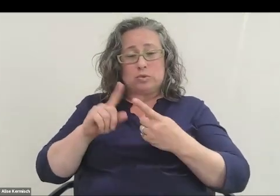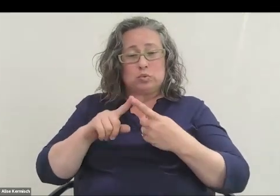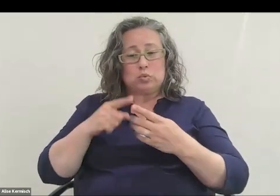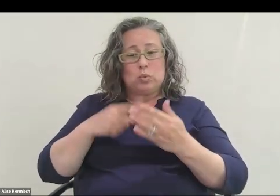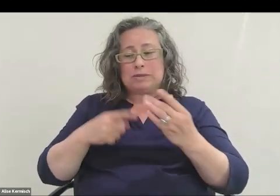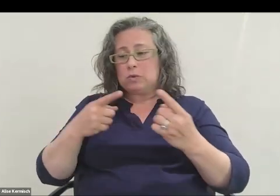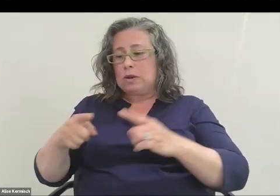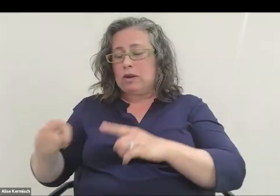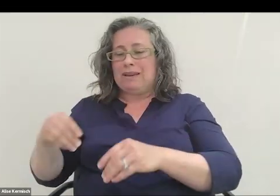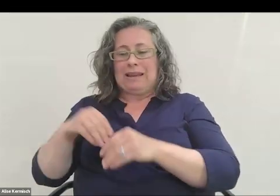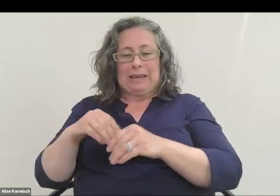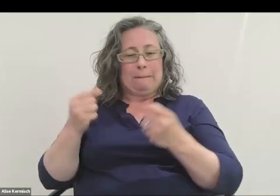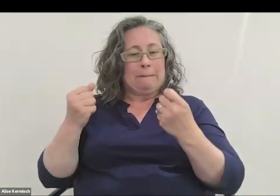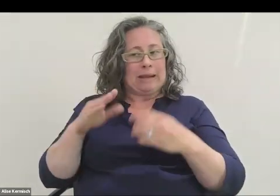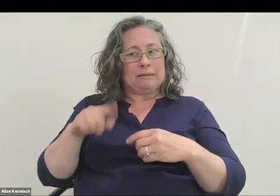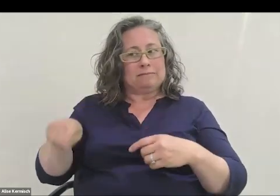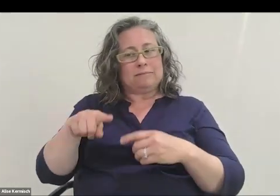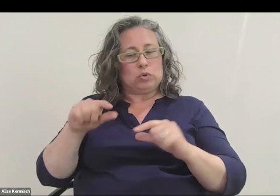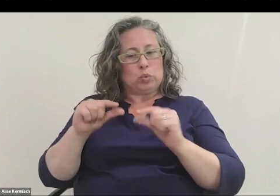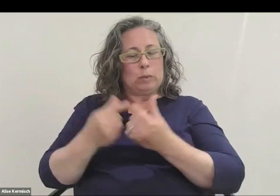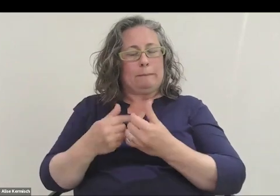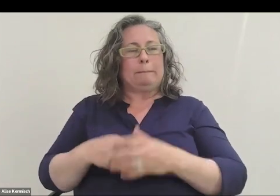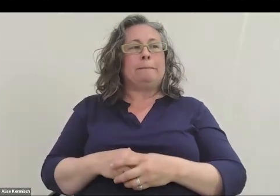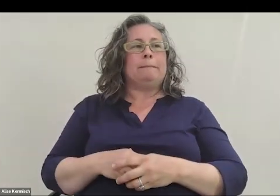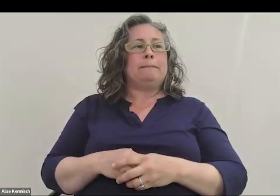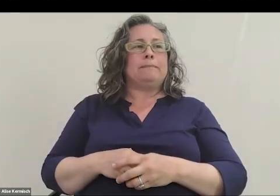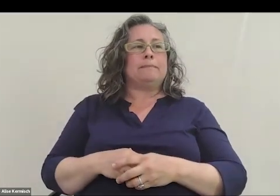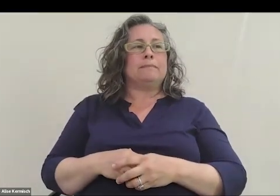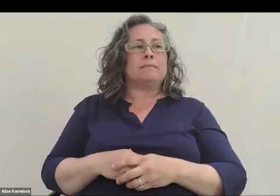so many of those groups, even though I'm always thinking